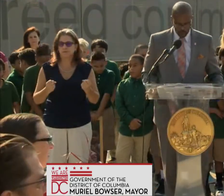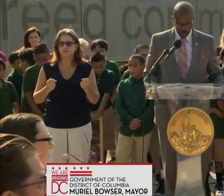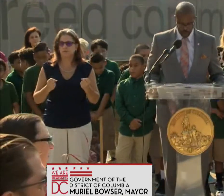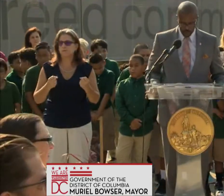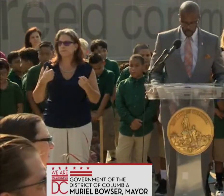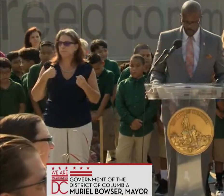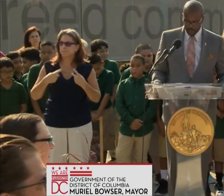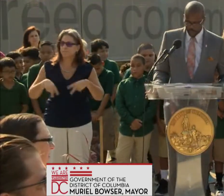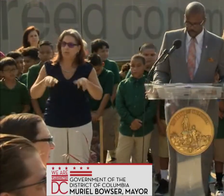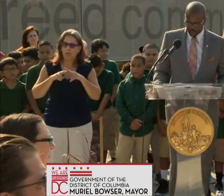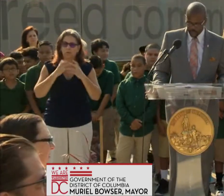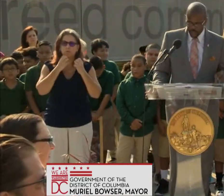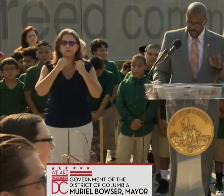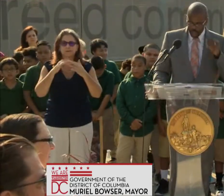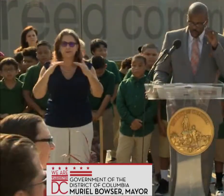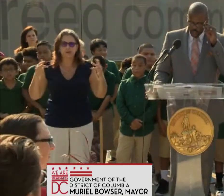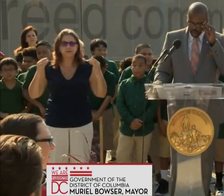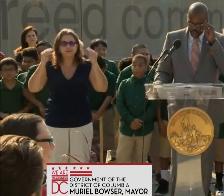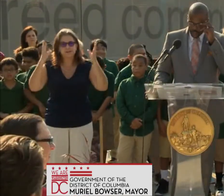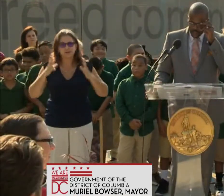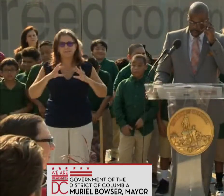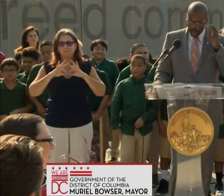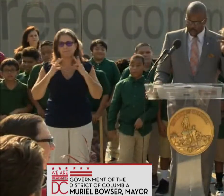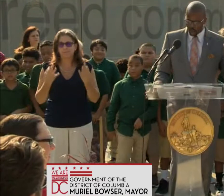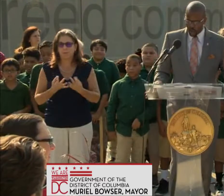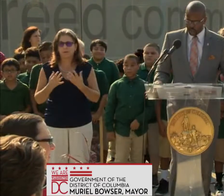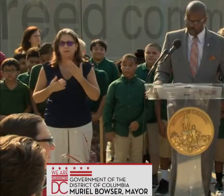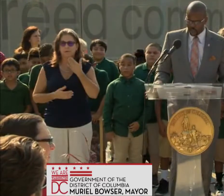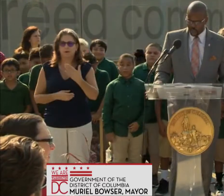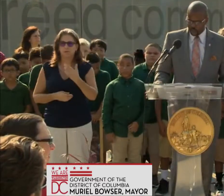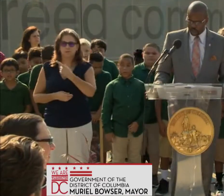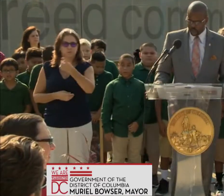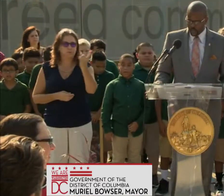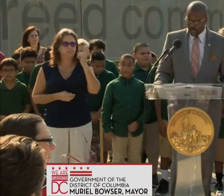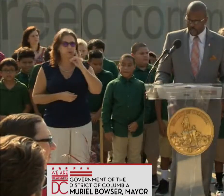for choosing Murray read and when and I'm proud to walk these halls and I know